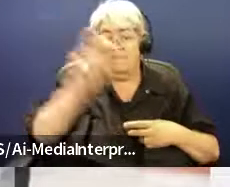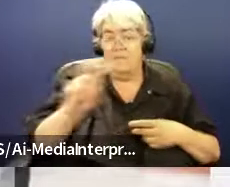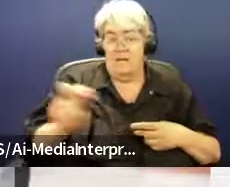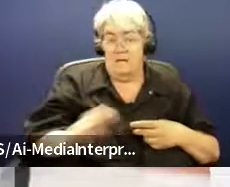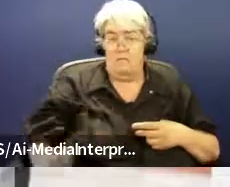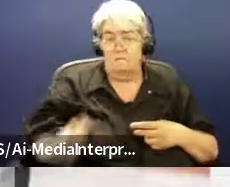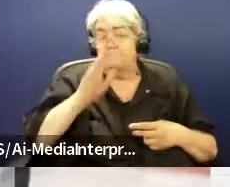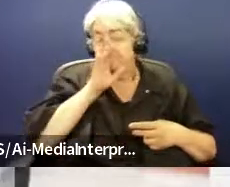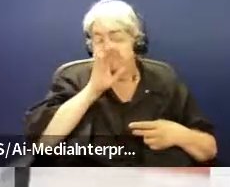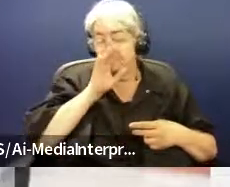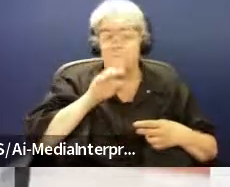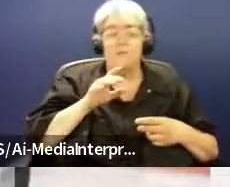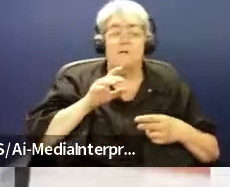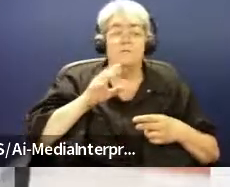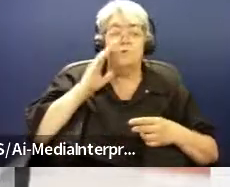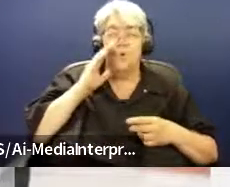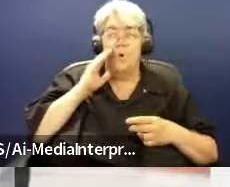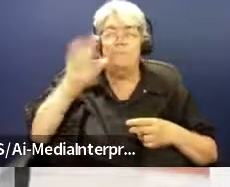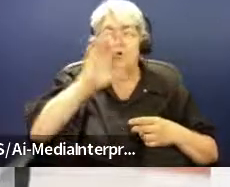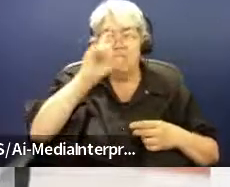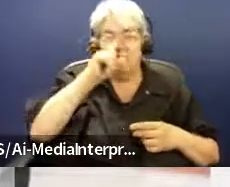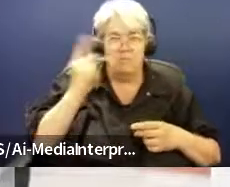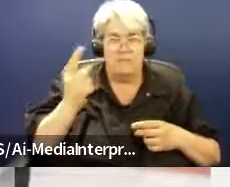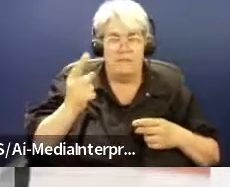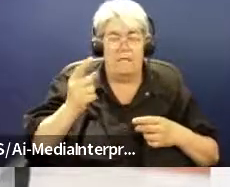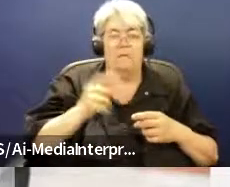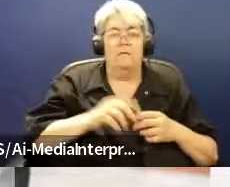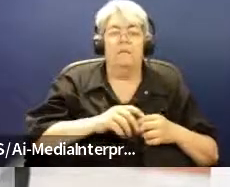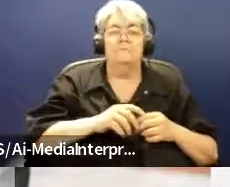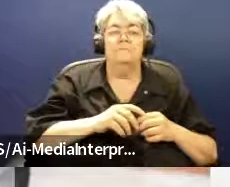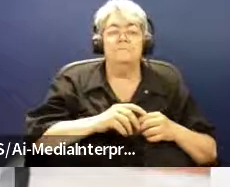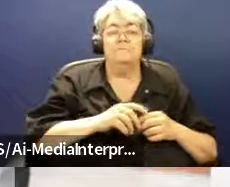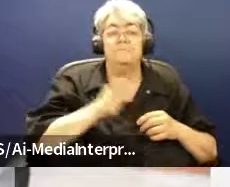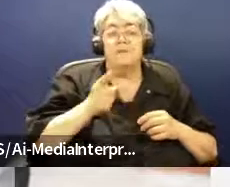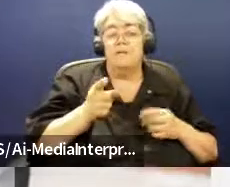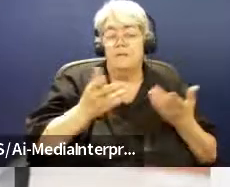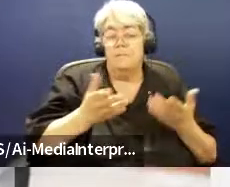Welcome to the movement, heading level I link. MATT HACKETT: Of course, another way that someone might